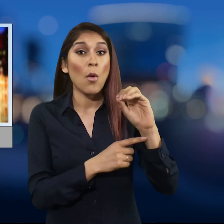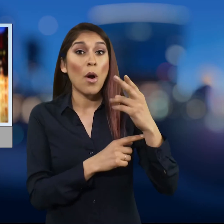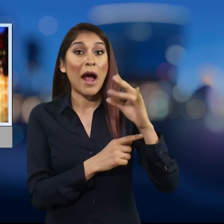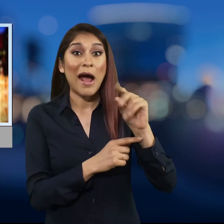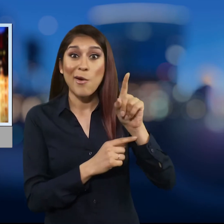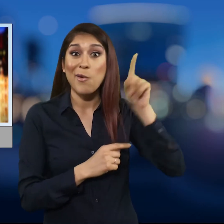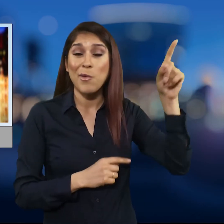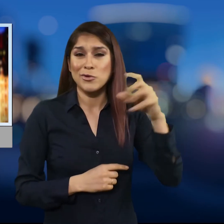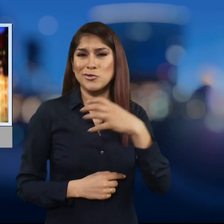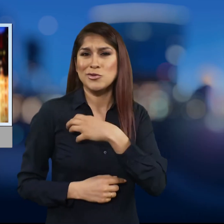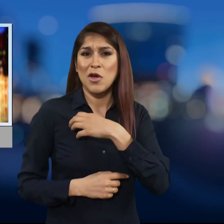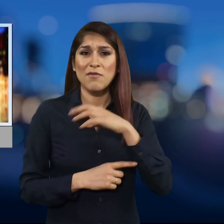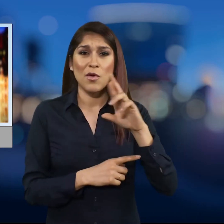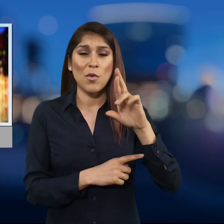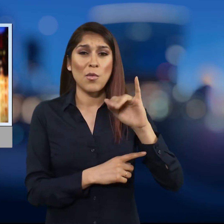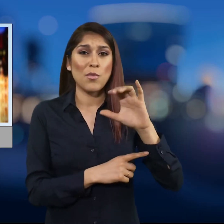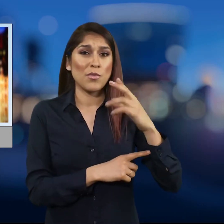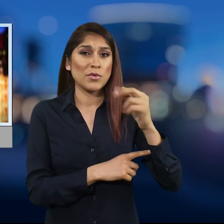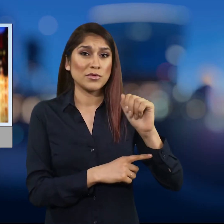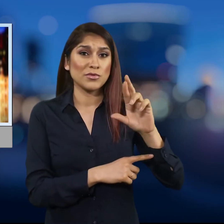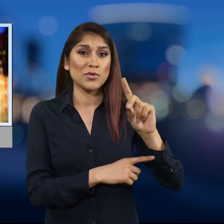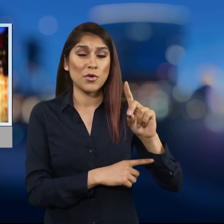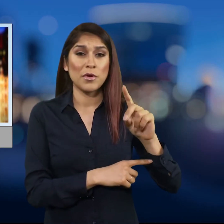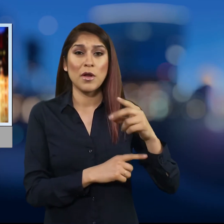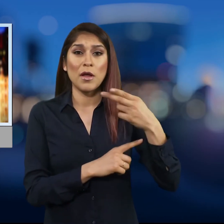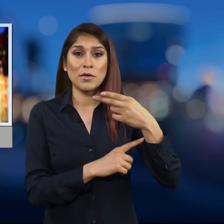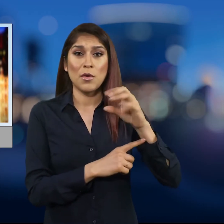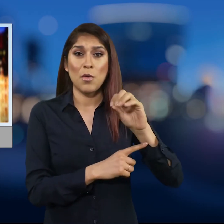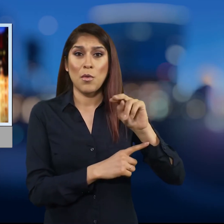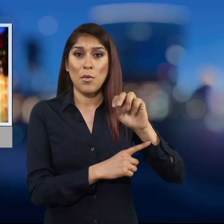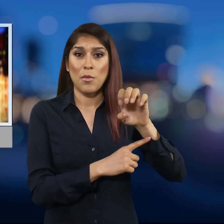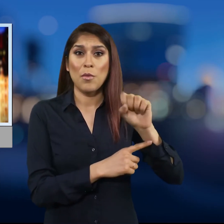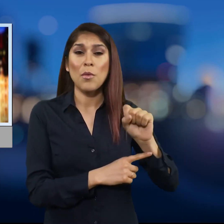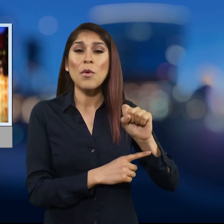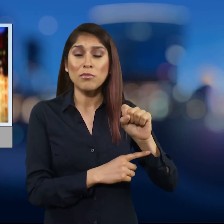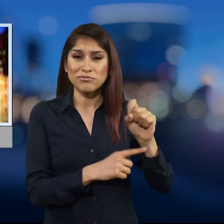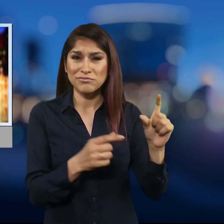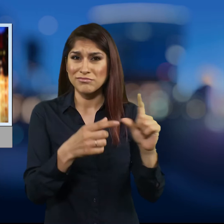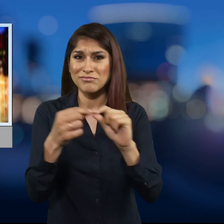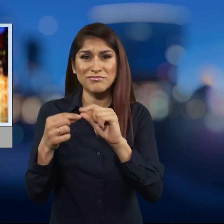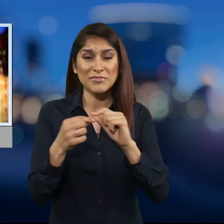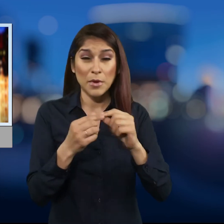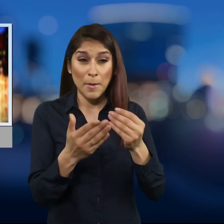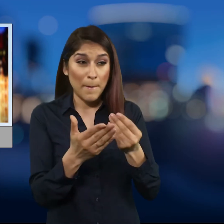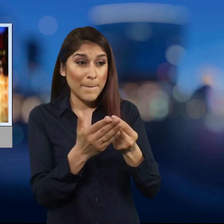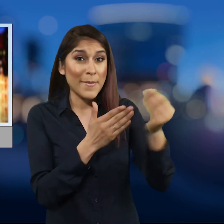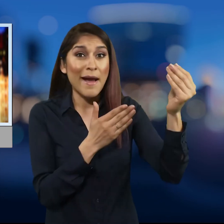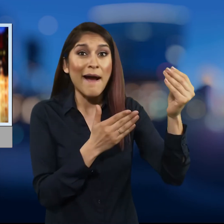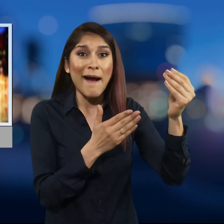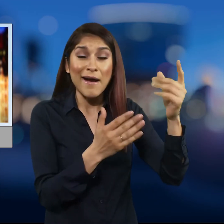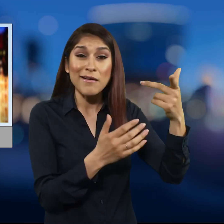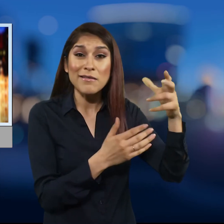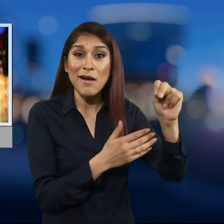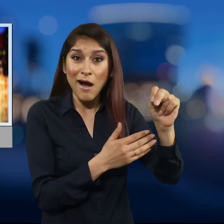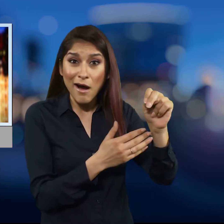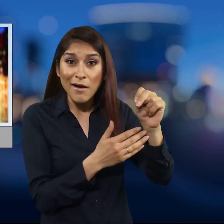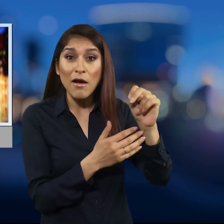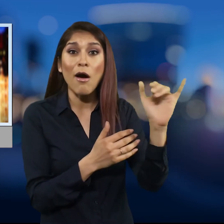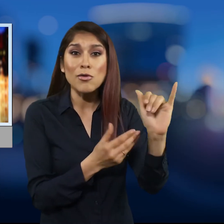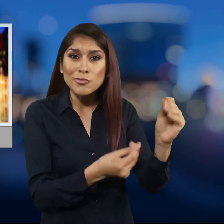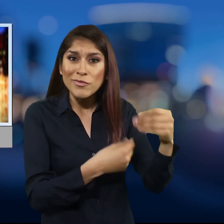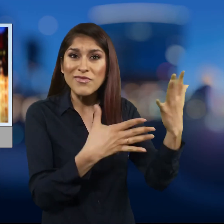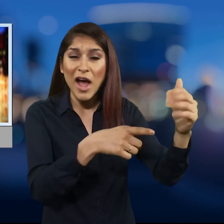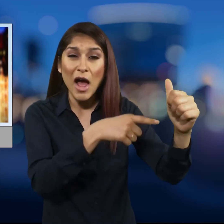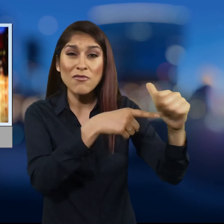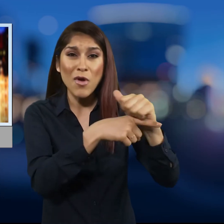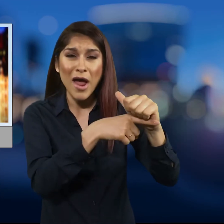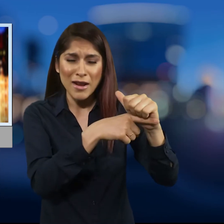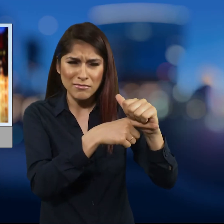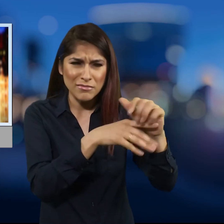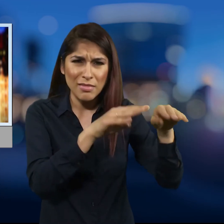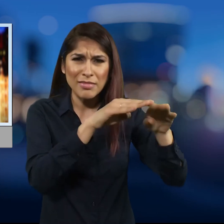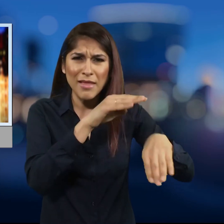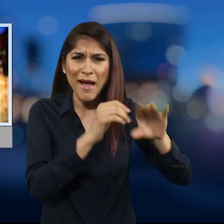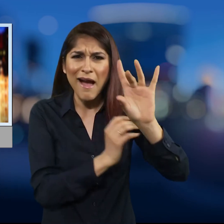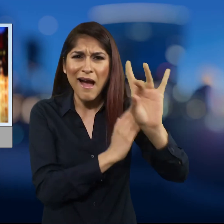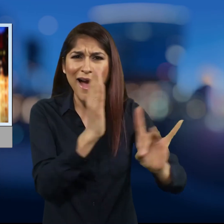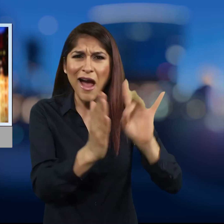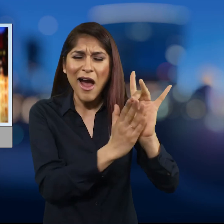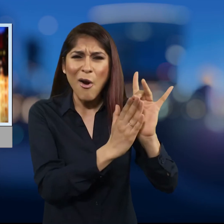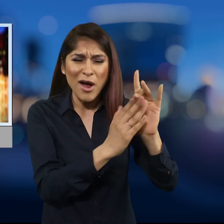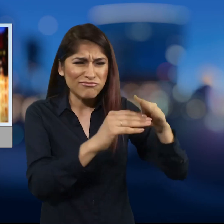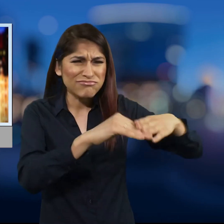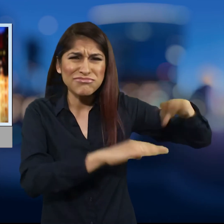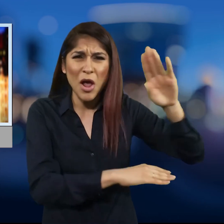Ohio Sheriff Richard Hones says he had 300 teachers sign up in less than eight hours,